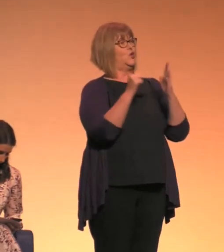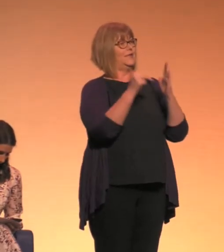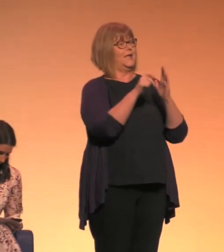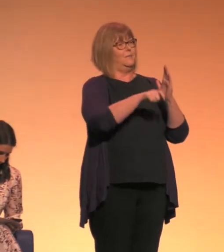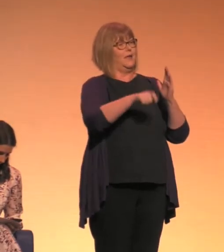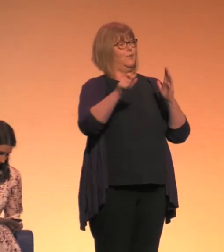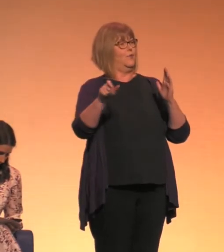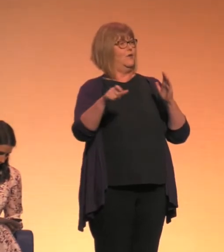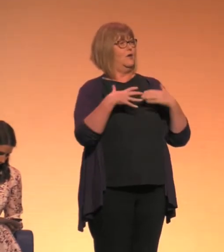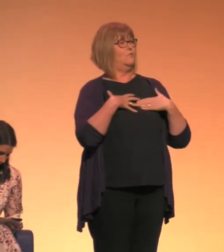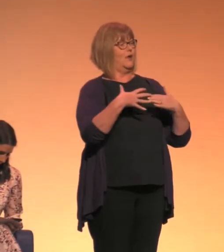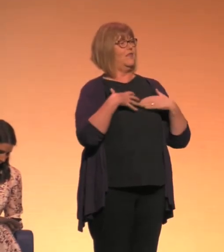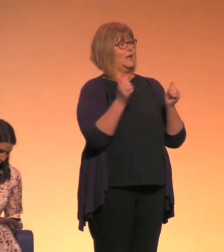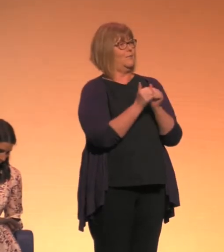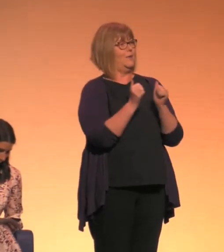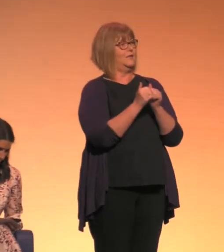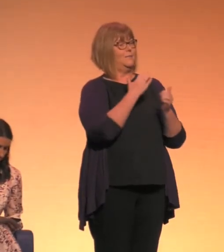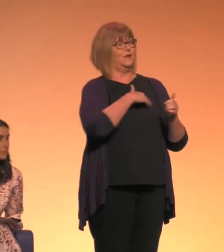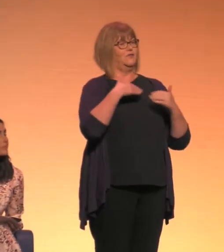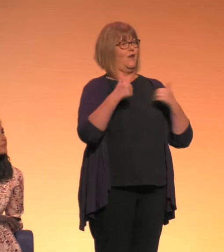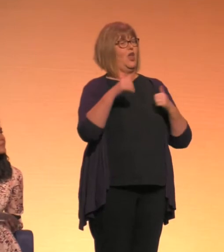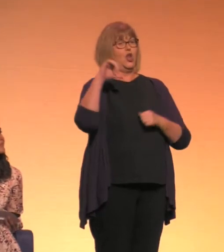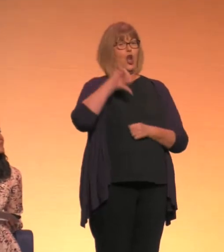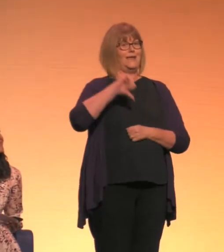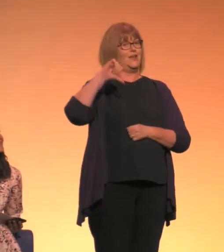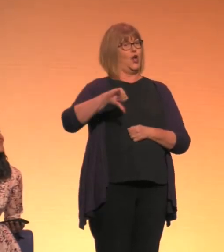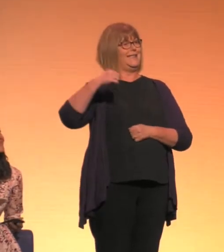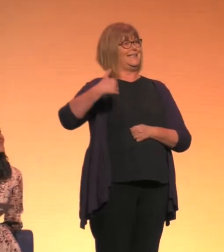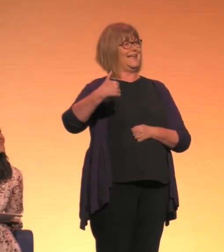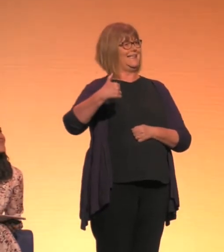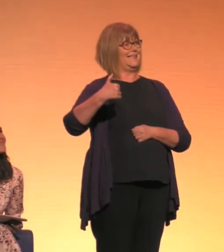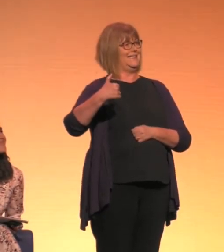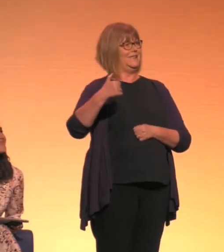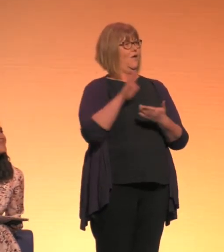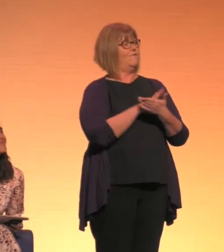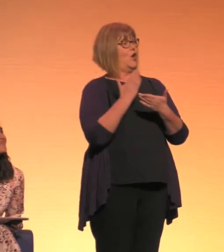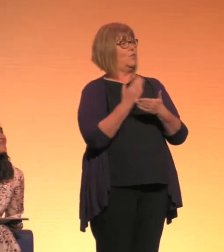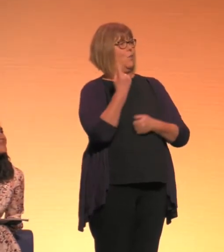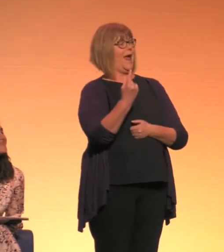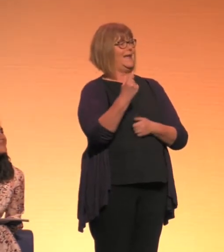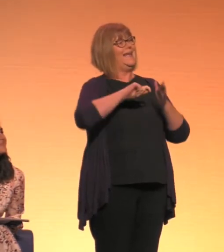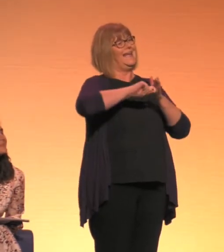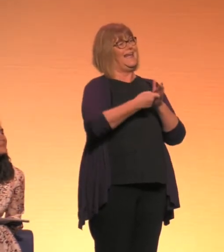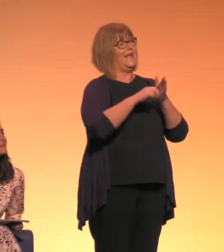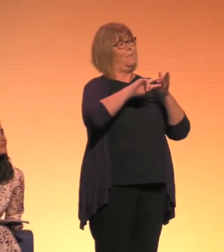Papers for the Minister of Health, 1996, Volume 1, The Key Policy Issues."